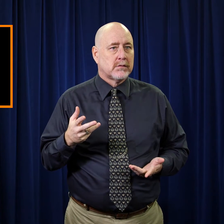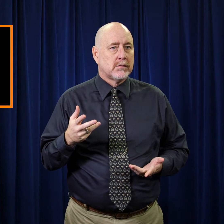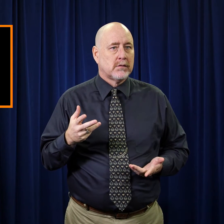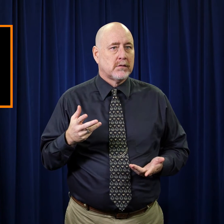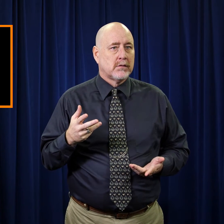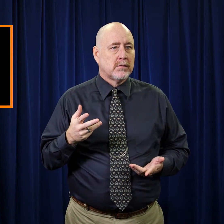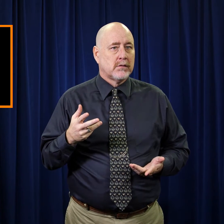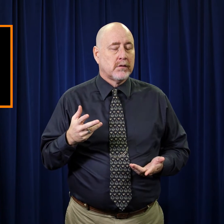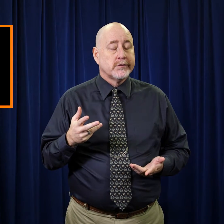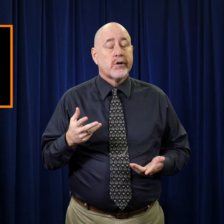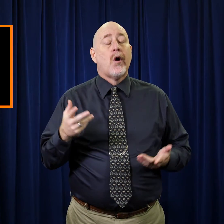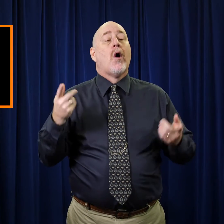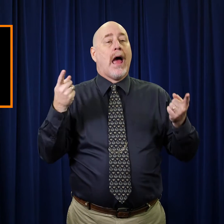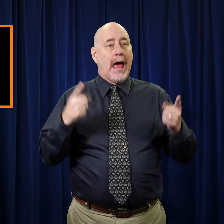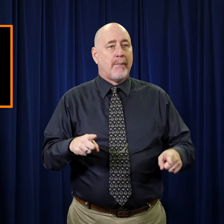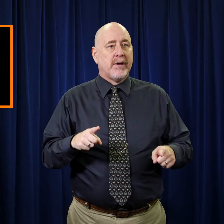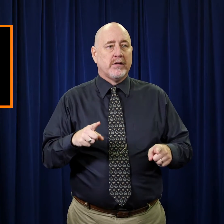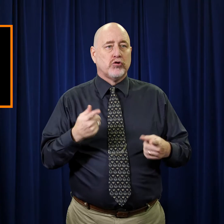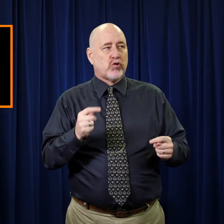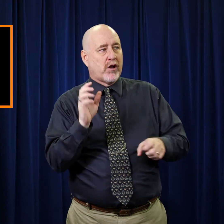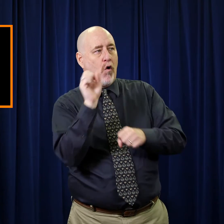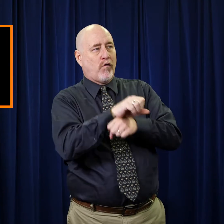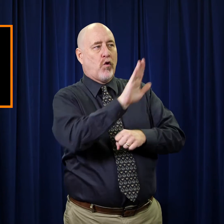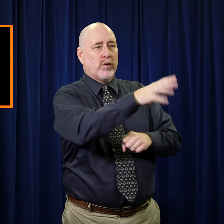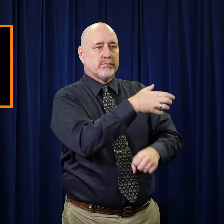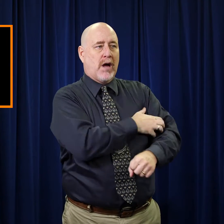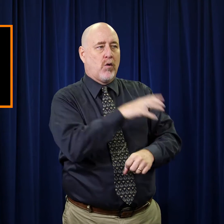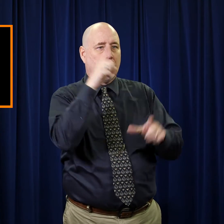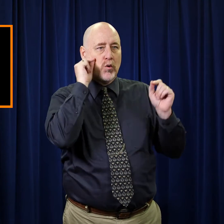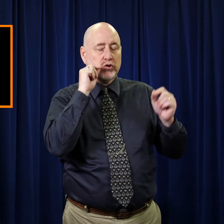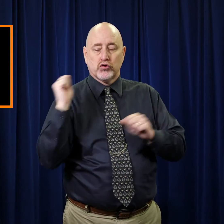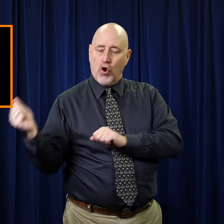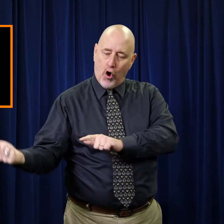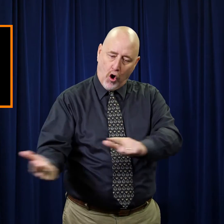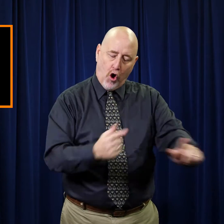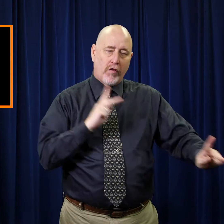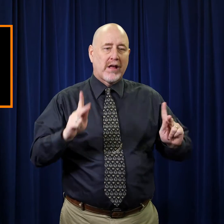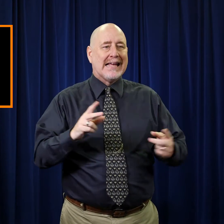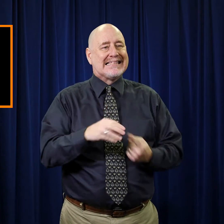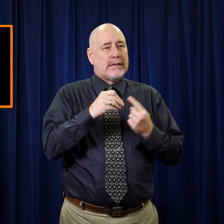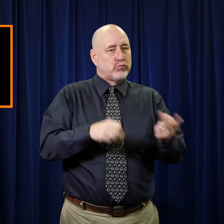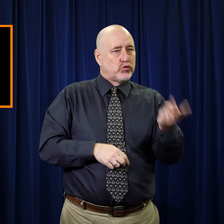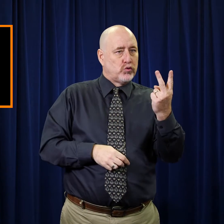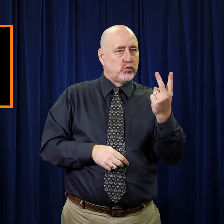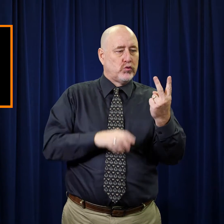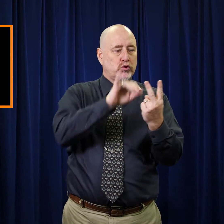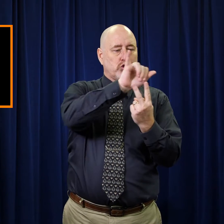So it turned into a coup against Moses. I mean all the congregation, with the